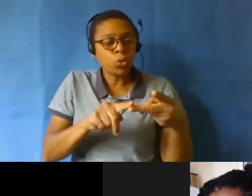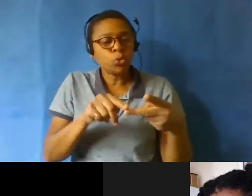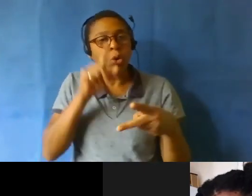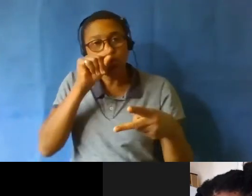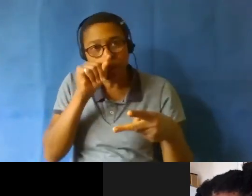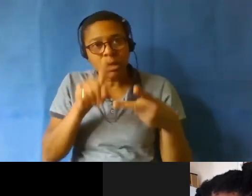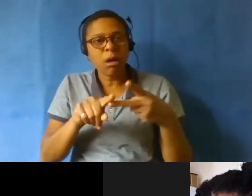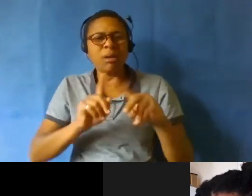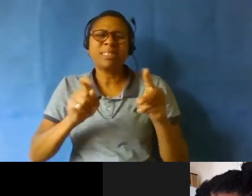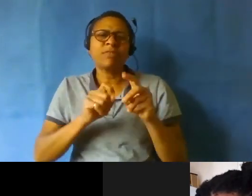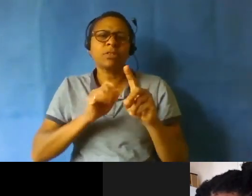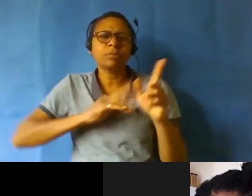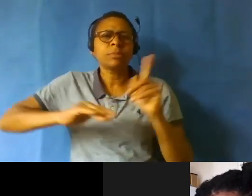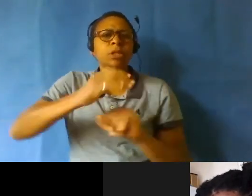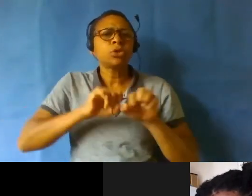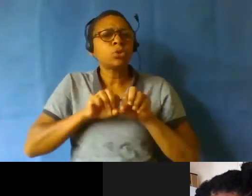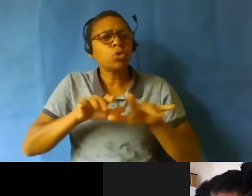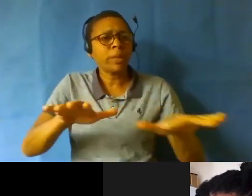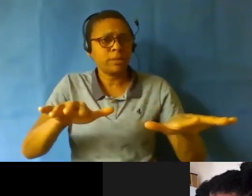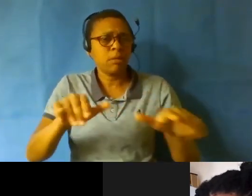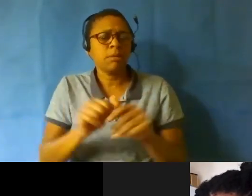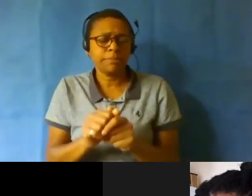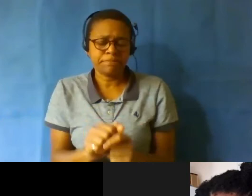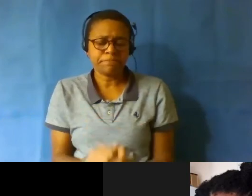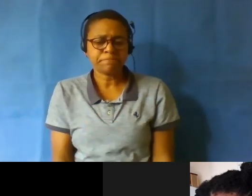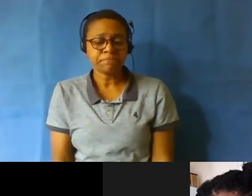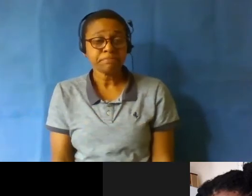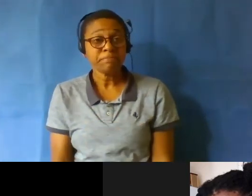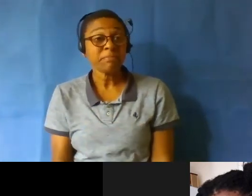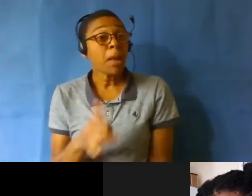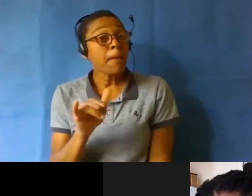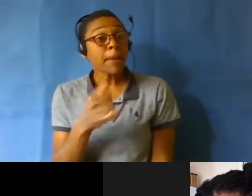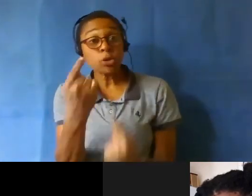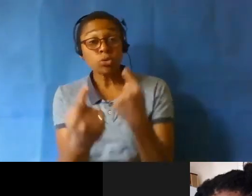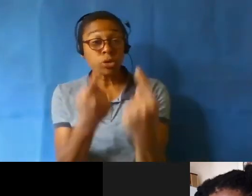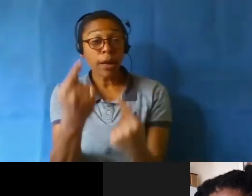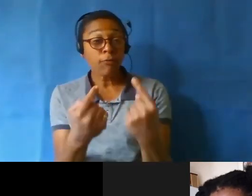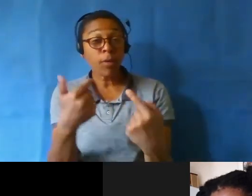media platforms and for those that have been able to go out and try and fight